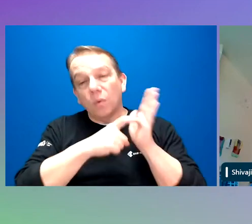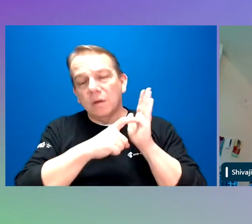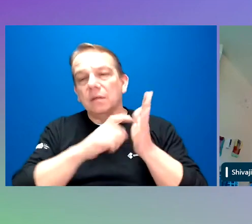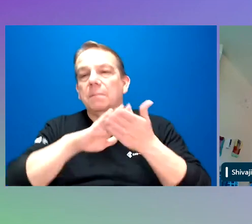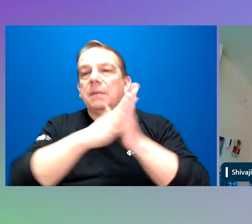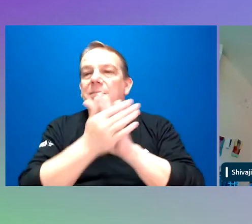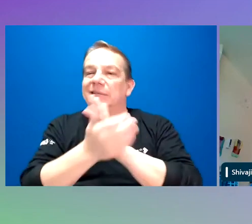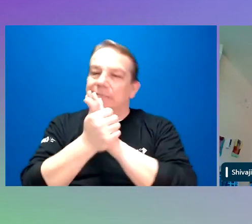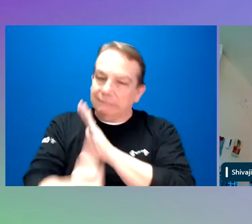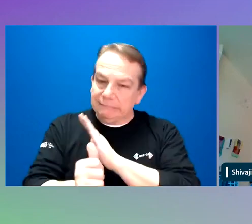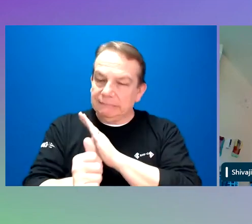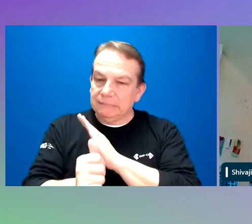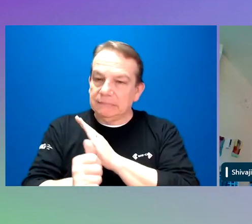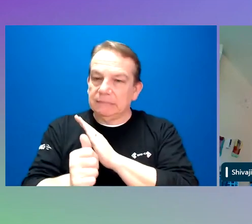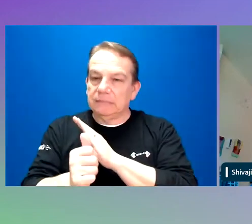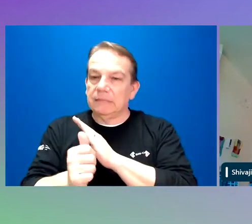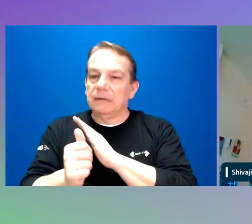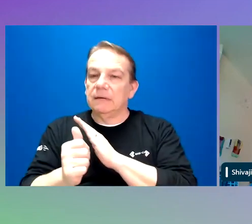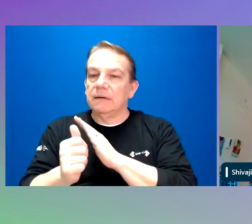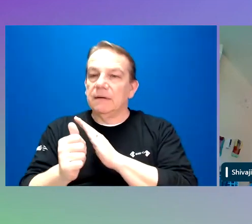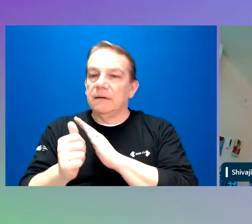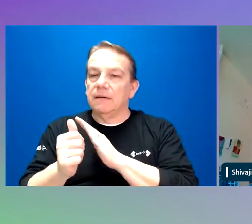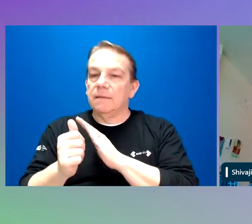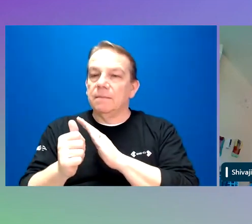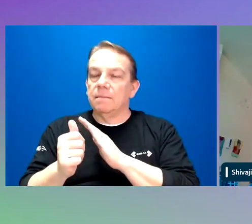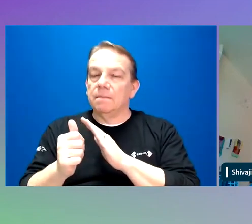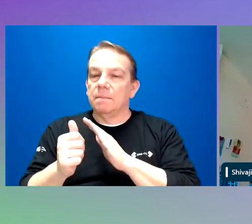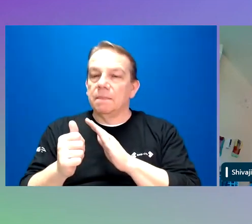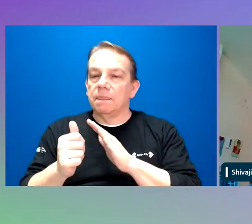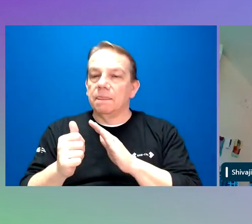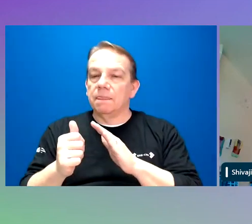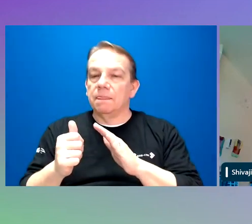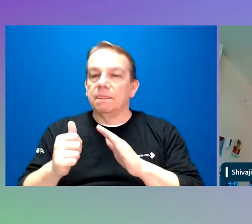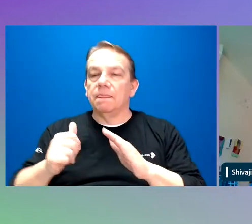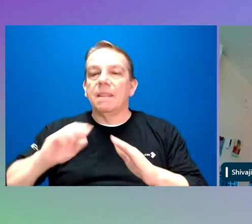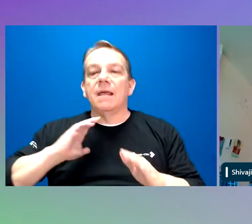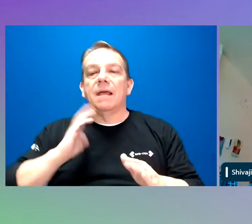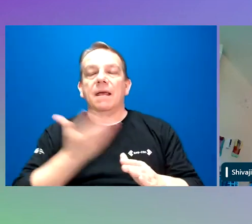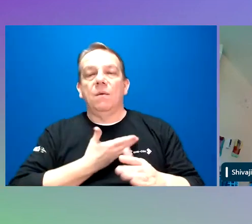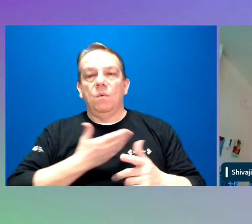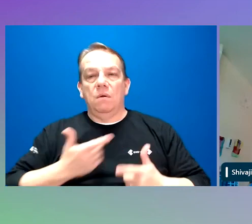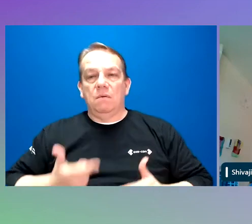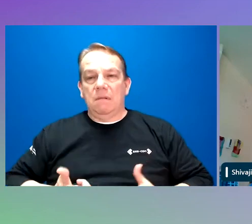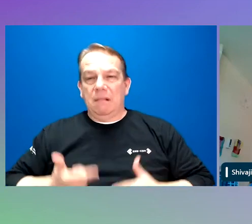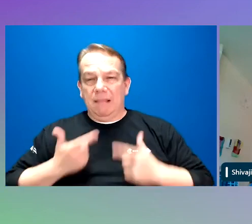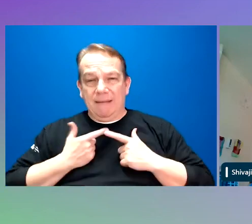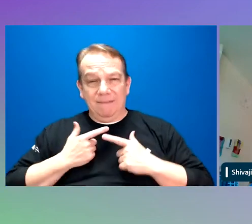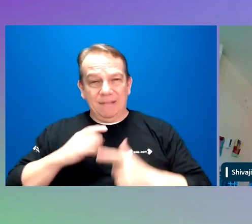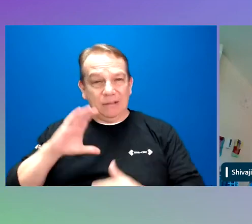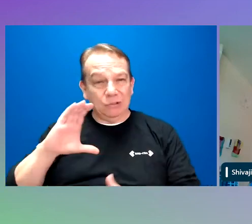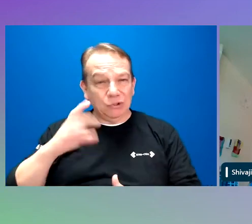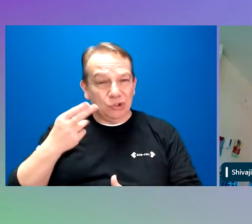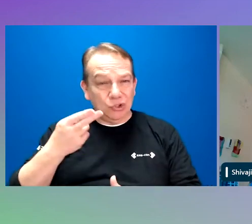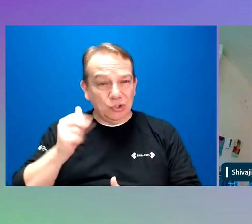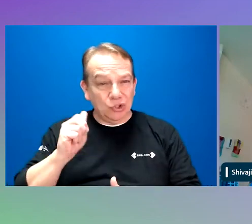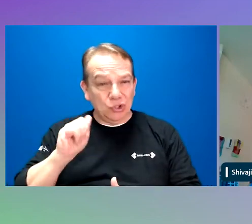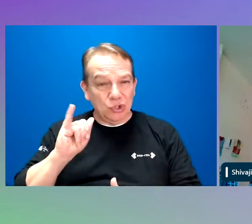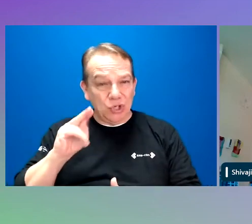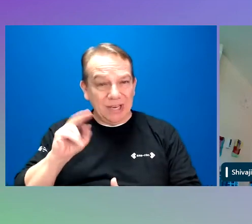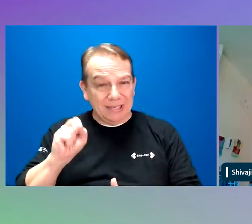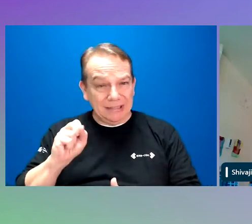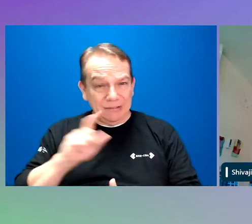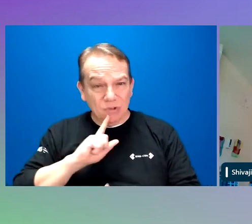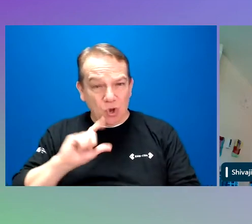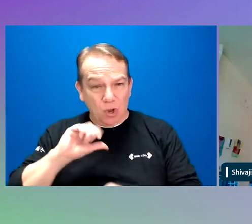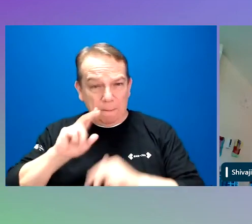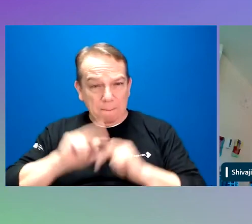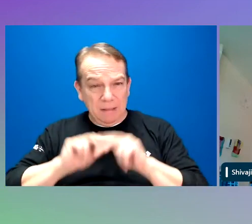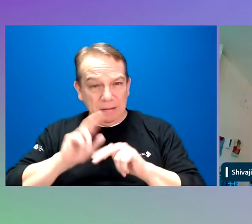live training are built upon